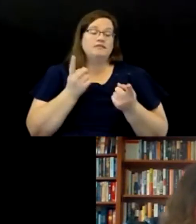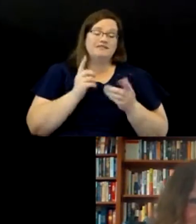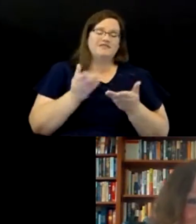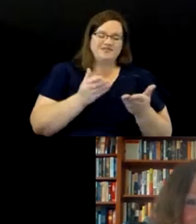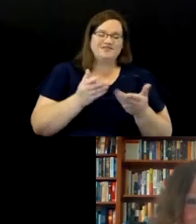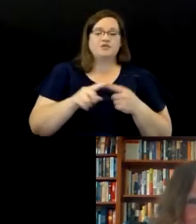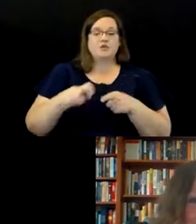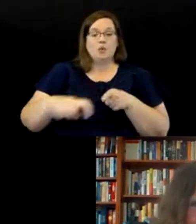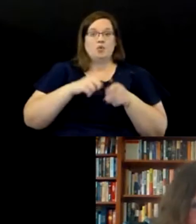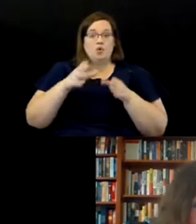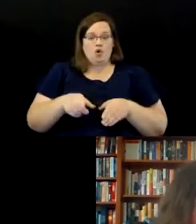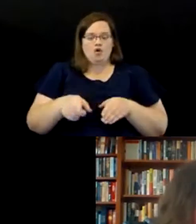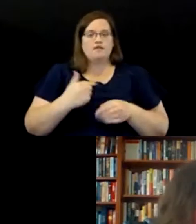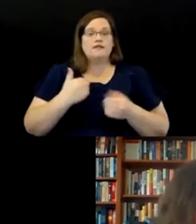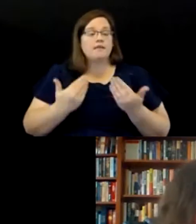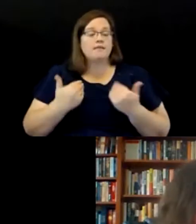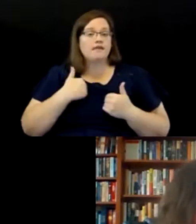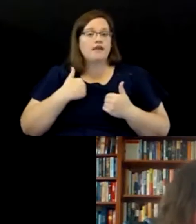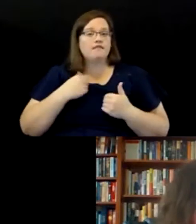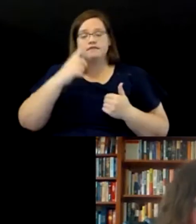who may have intellectual or developmental disabilities.